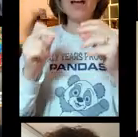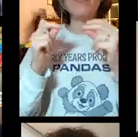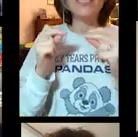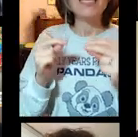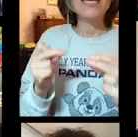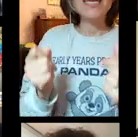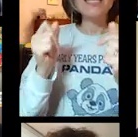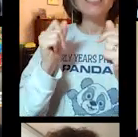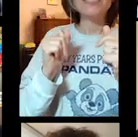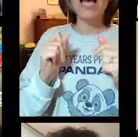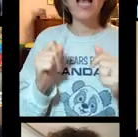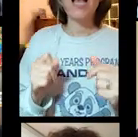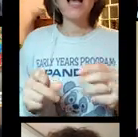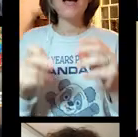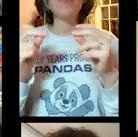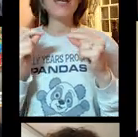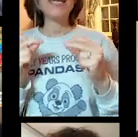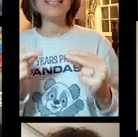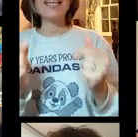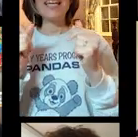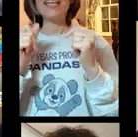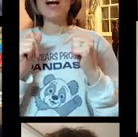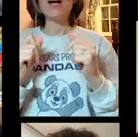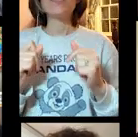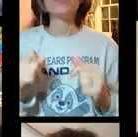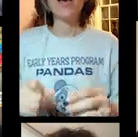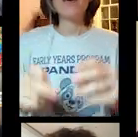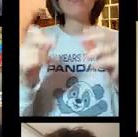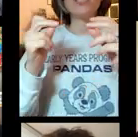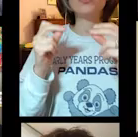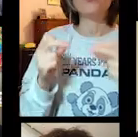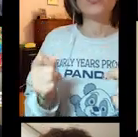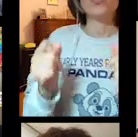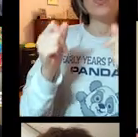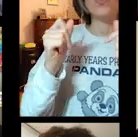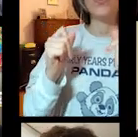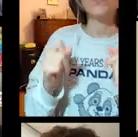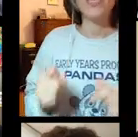It is time we lead ourselves into the well